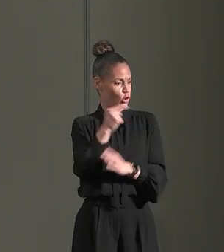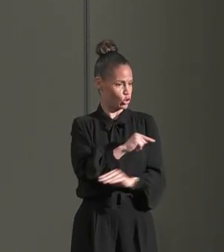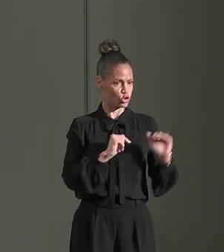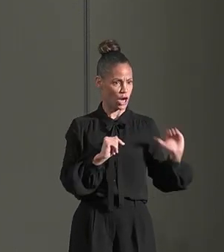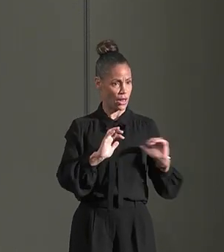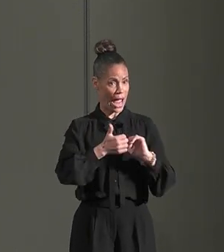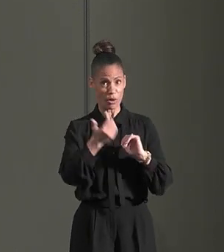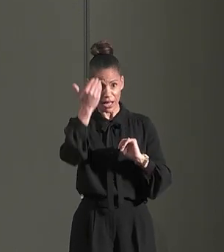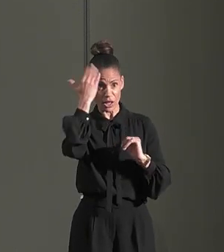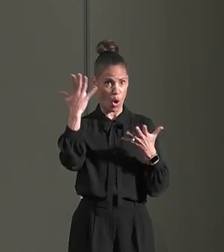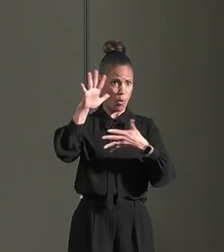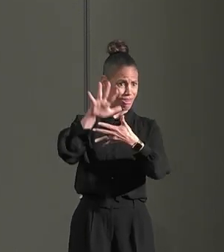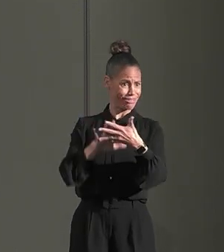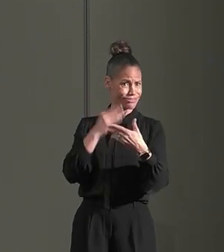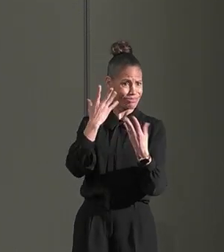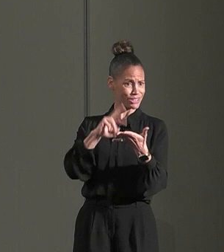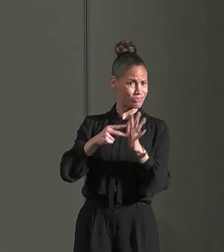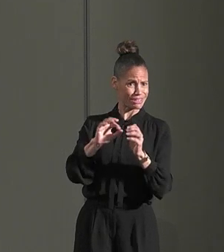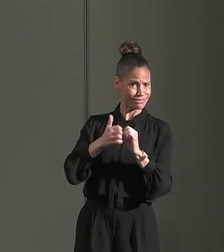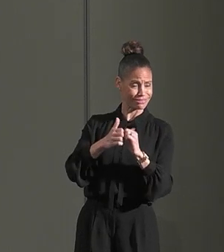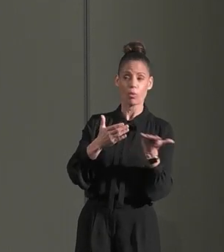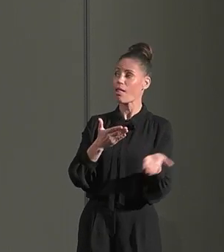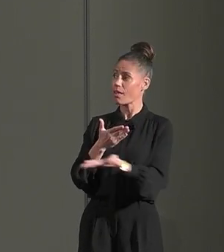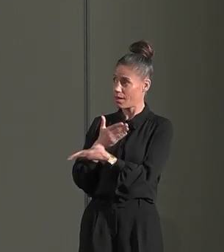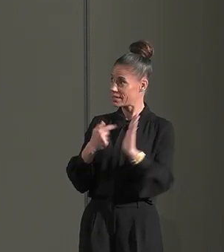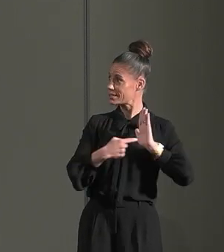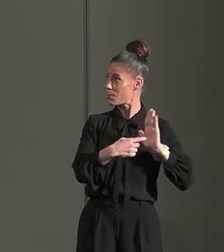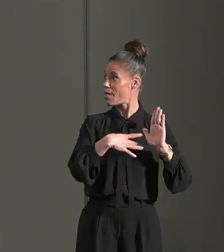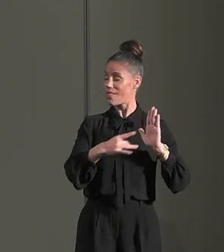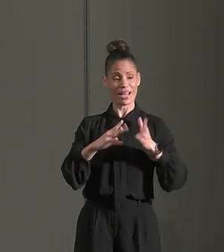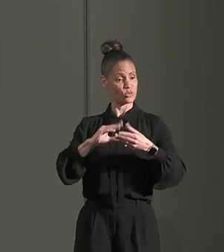information means. I have an example on the screen here I love to talk about.